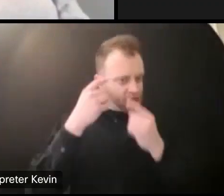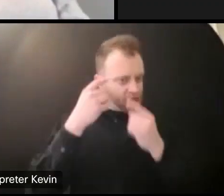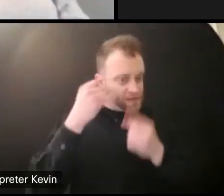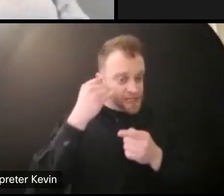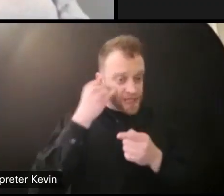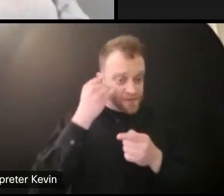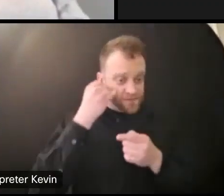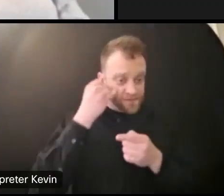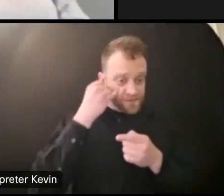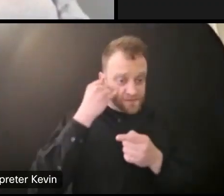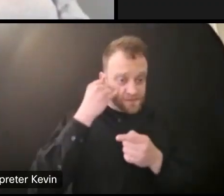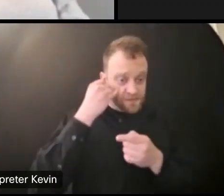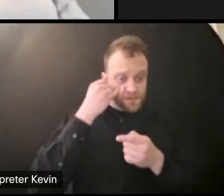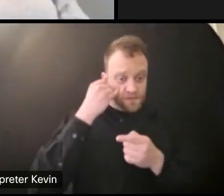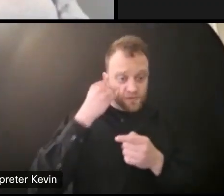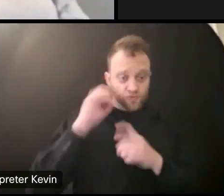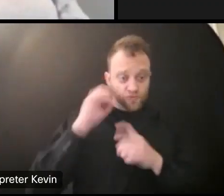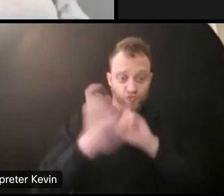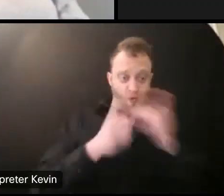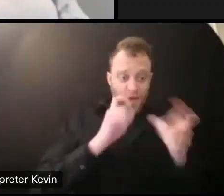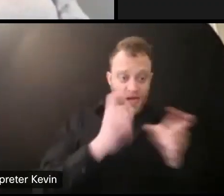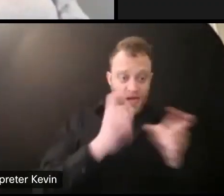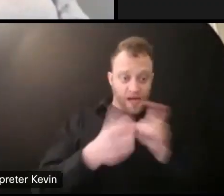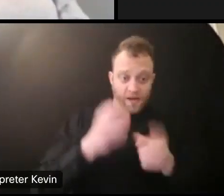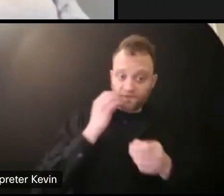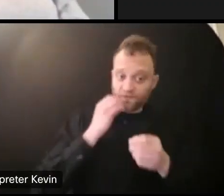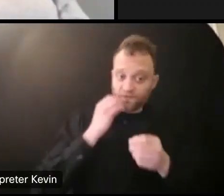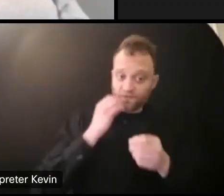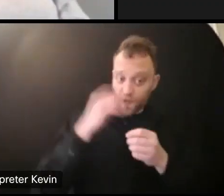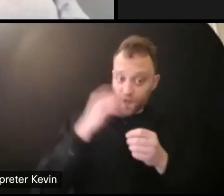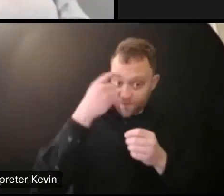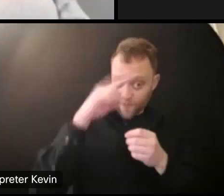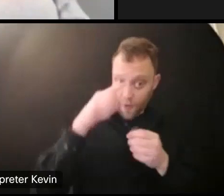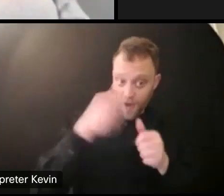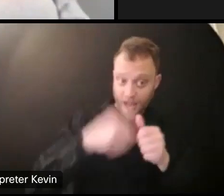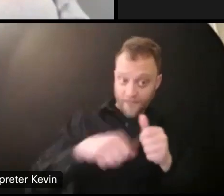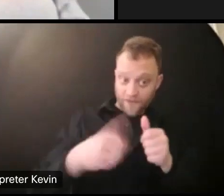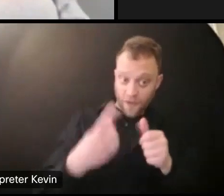and everyone attending the meeting, or is it to an individual?" If it's to an individual you may want